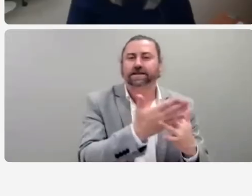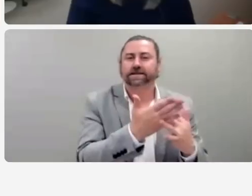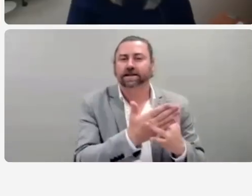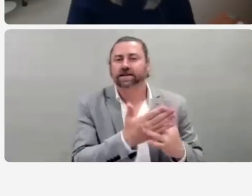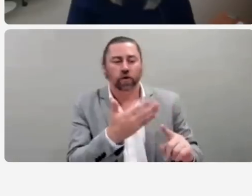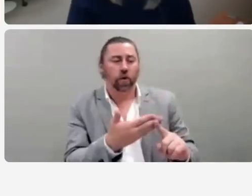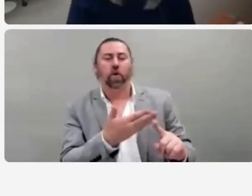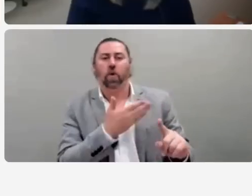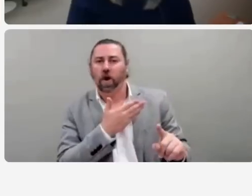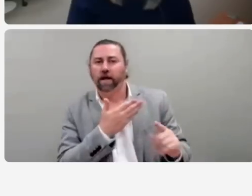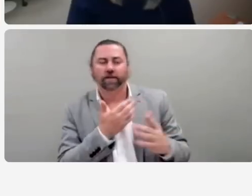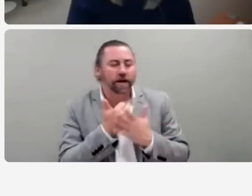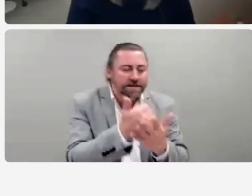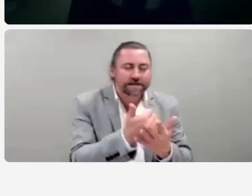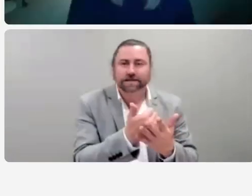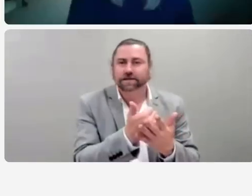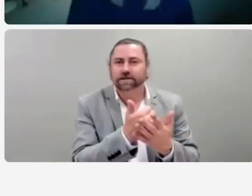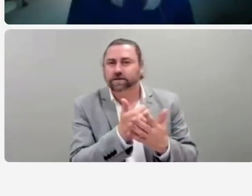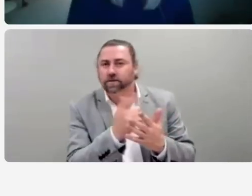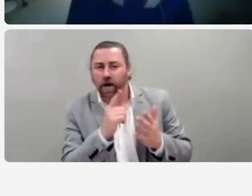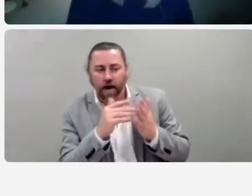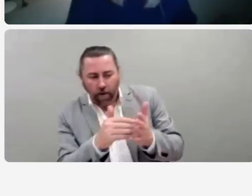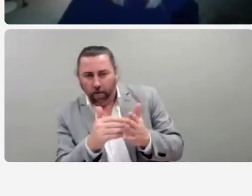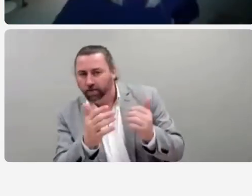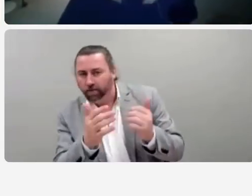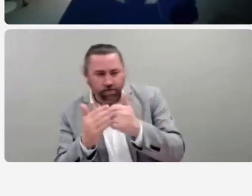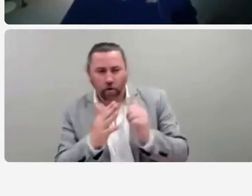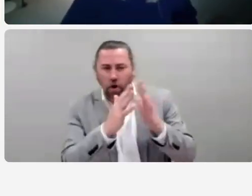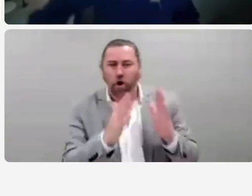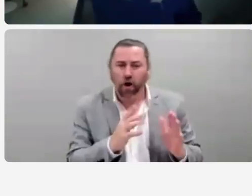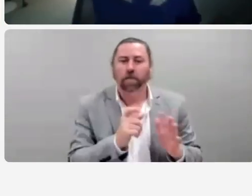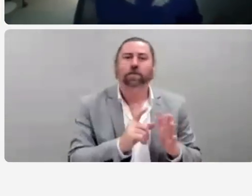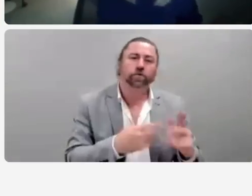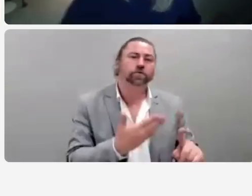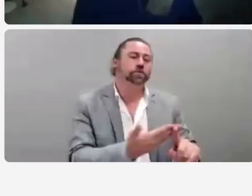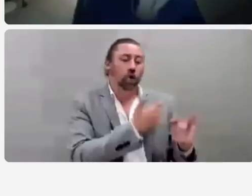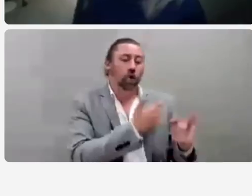capability building is a really important part of the reforms that Julia's working on.